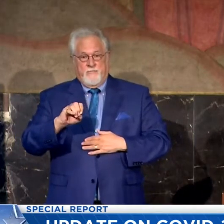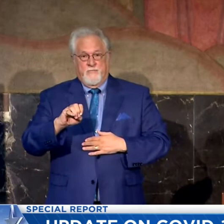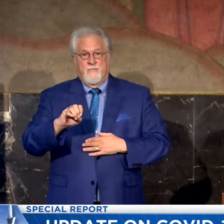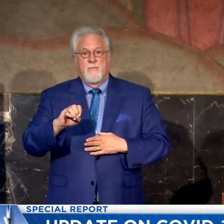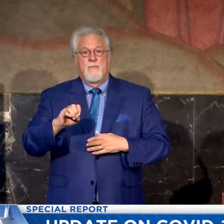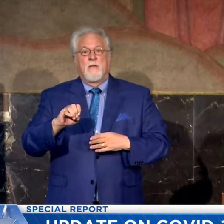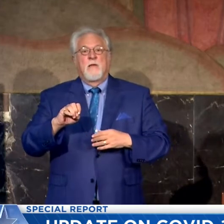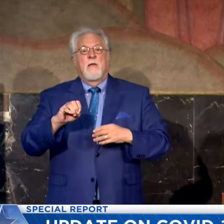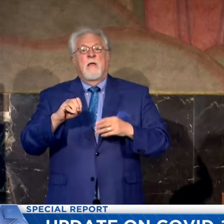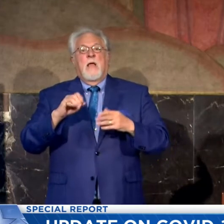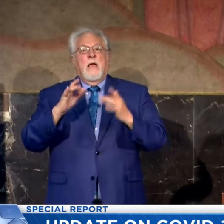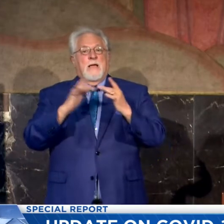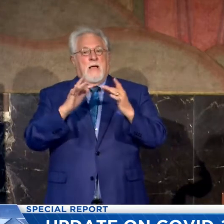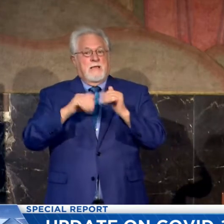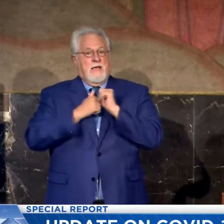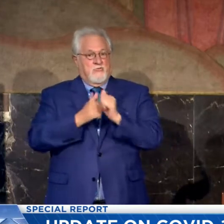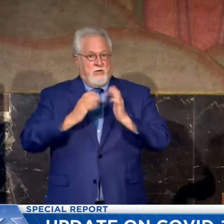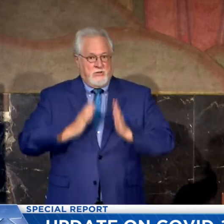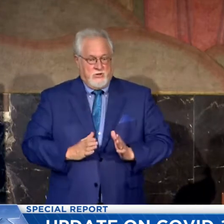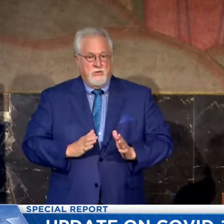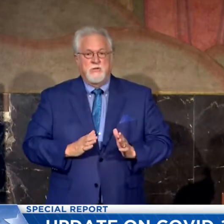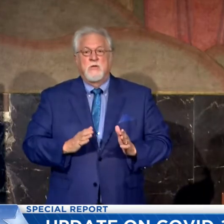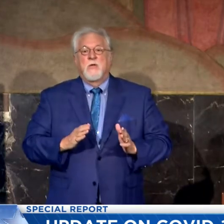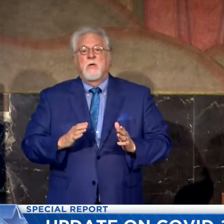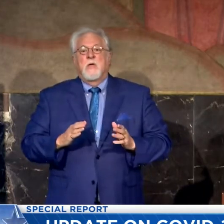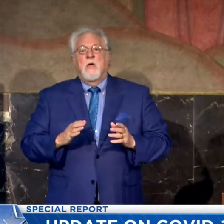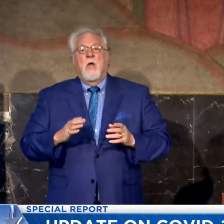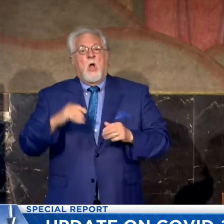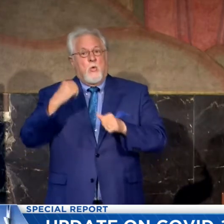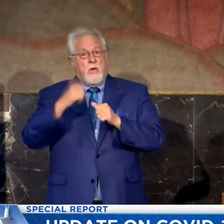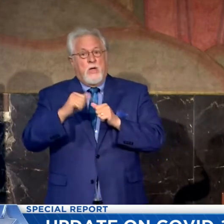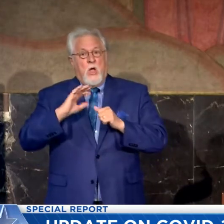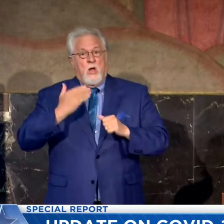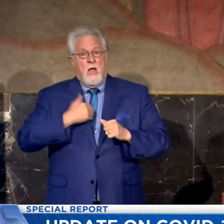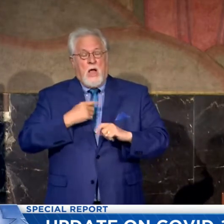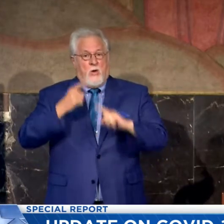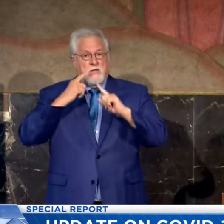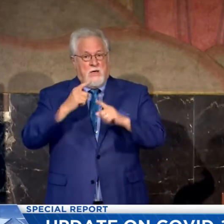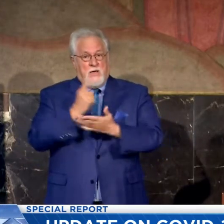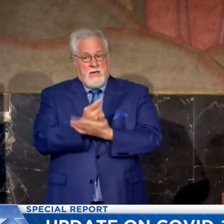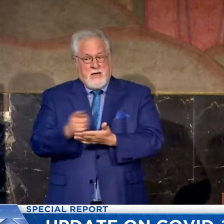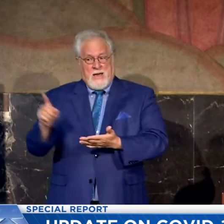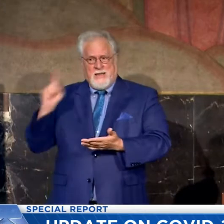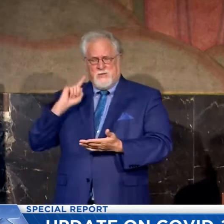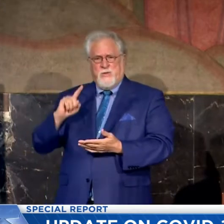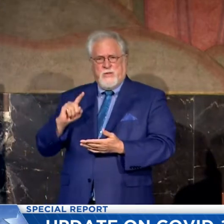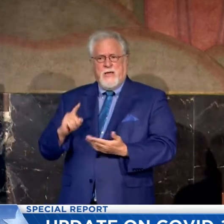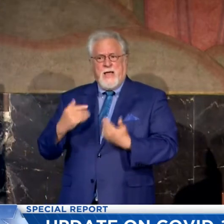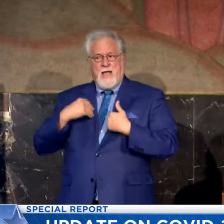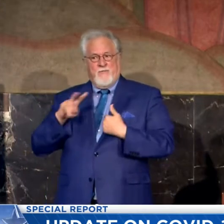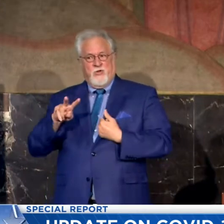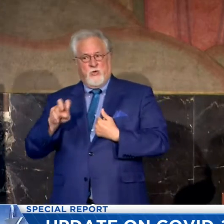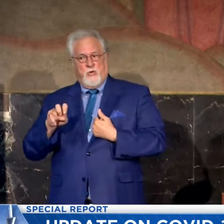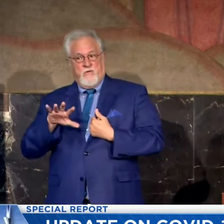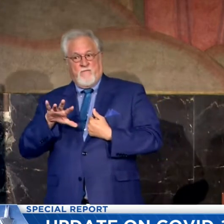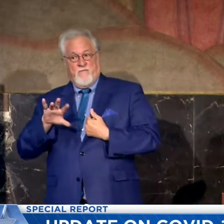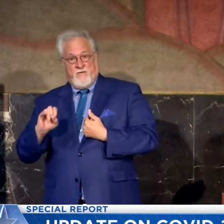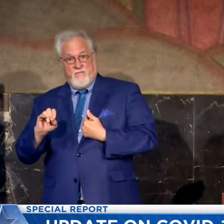VIALS TO TREAT ONE INDIVIDUAL. I AM PLEASED TO REPORT THAT WE'VE MADE PROGRESS ON THE CONTACT TRACING SIDE AND HAVE HIRED 450 LOUISIANA PEOPLE AS